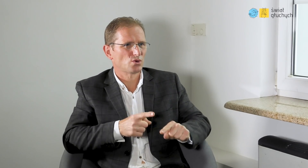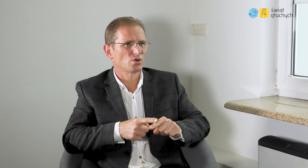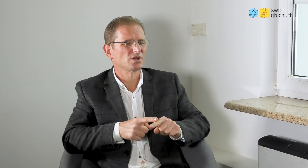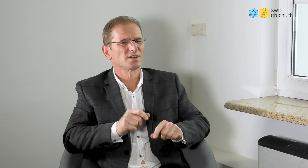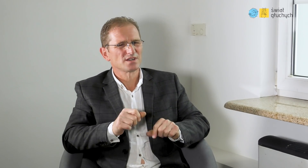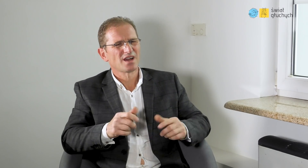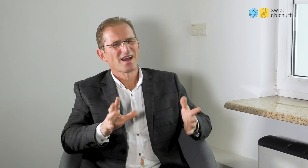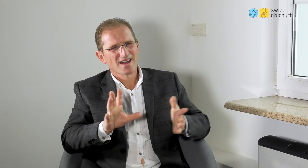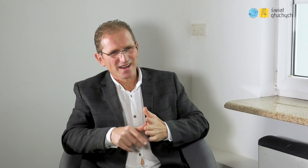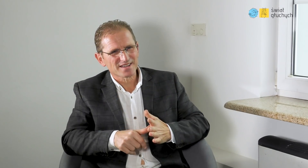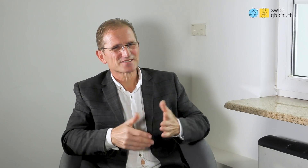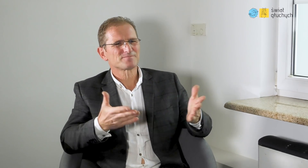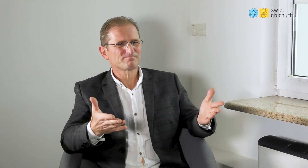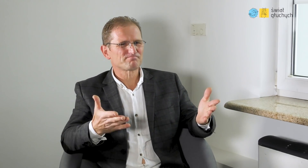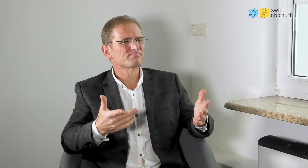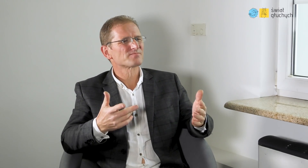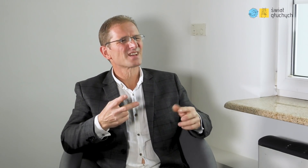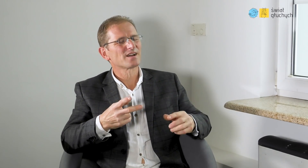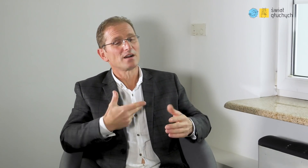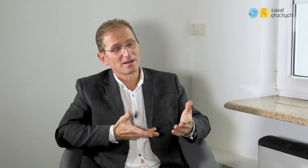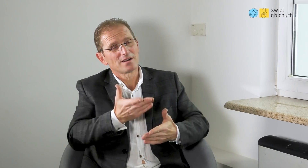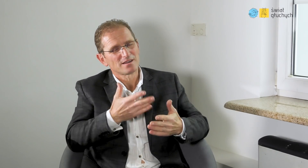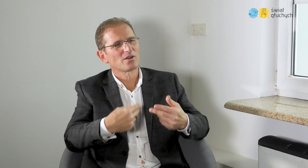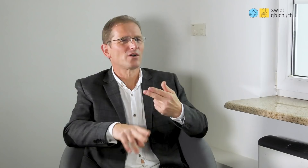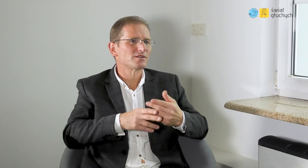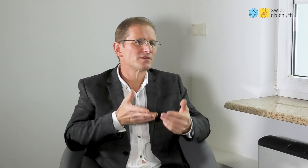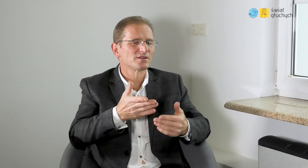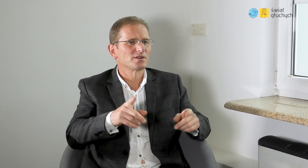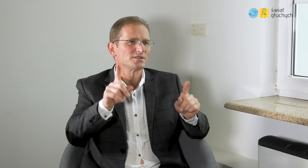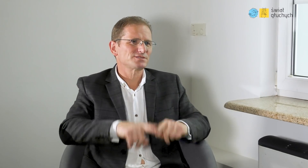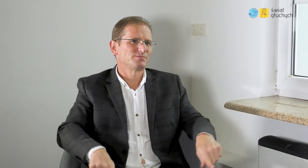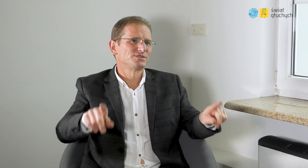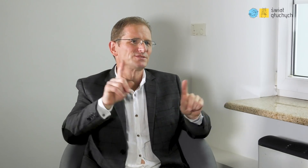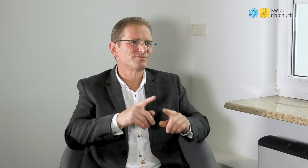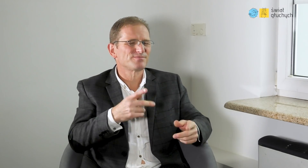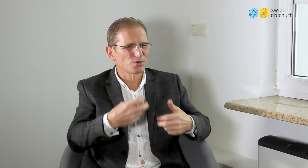Little by little it is changing. The problem is, that the answers are still the same.